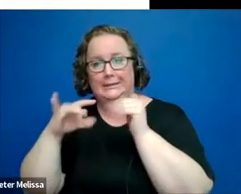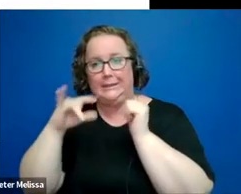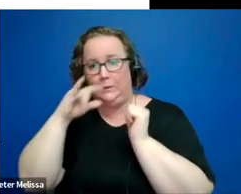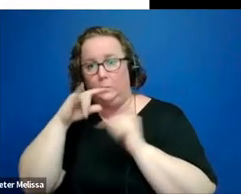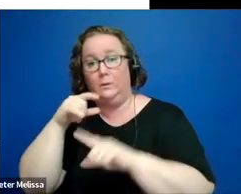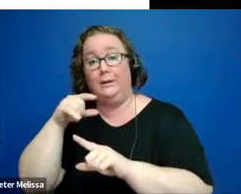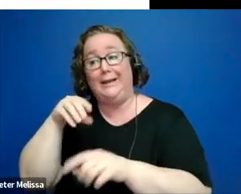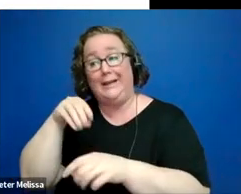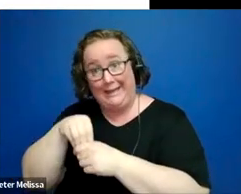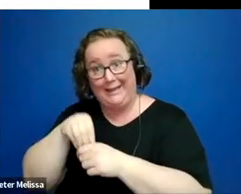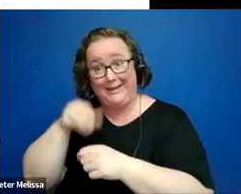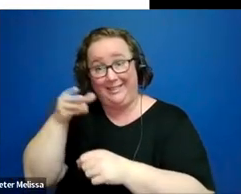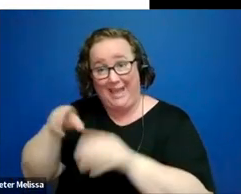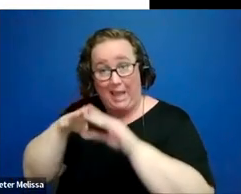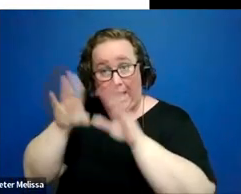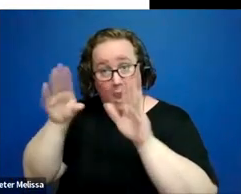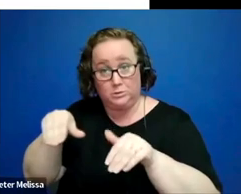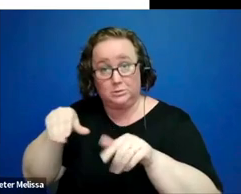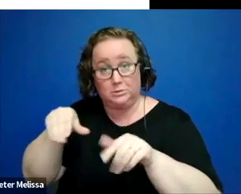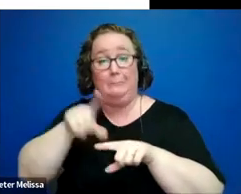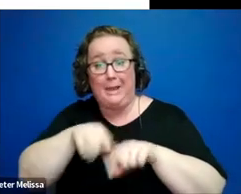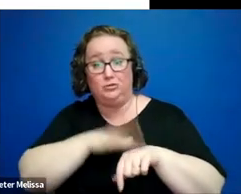the data based on that order of priority.